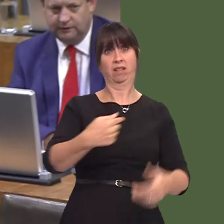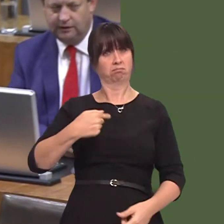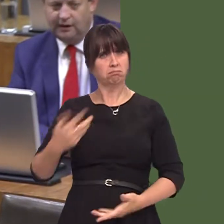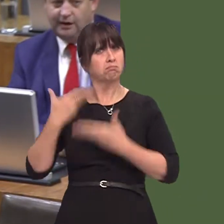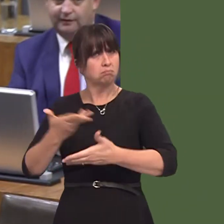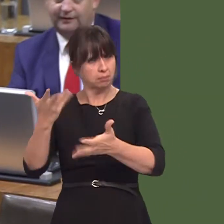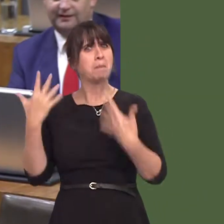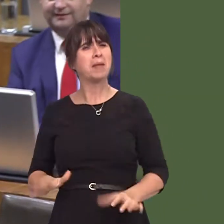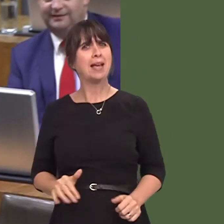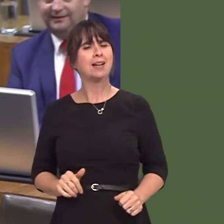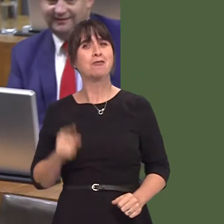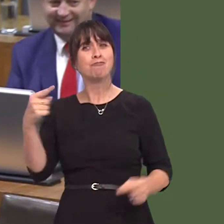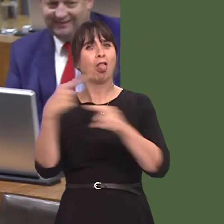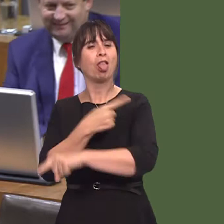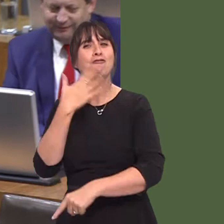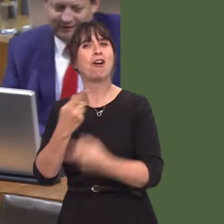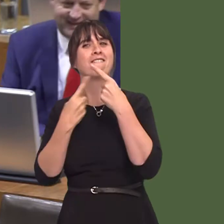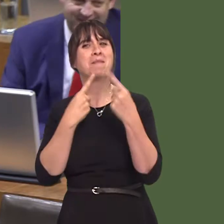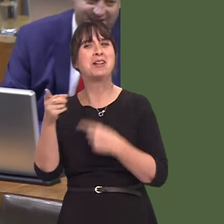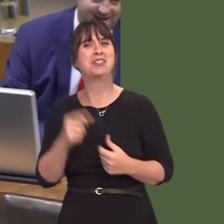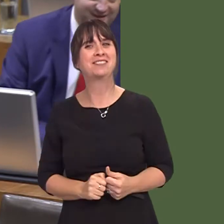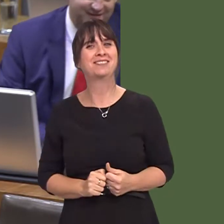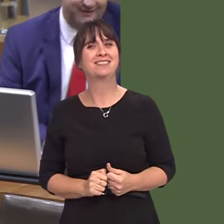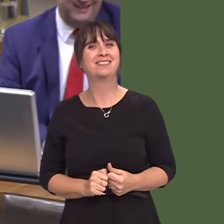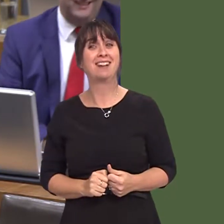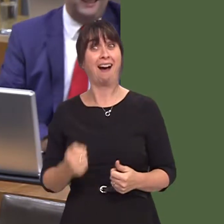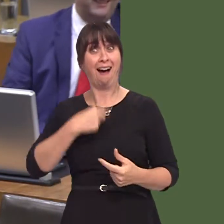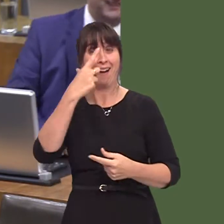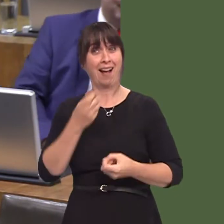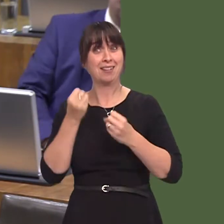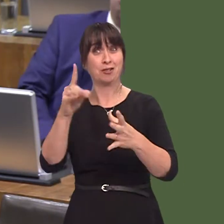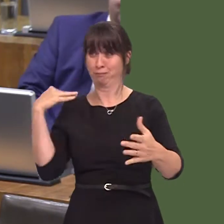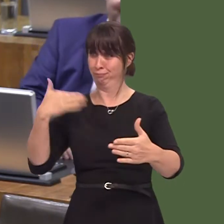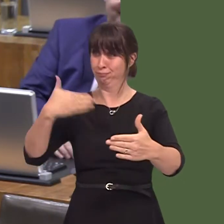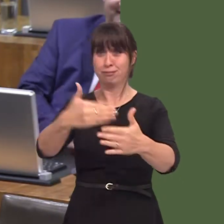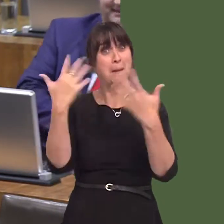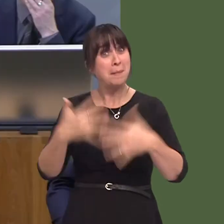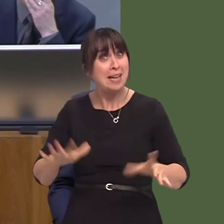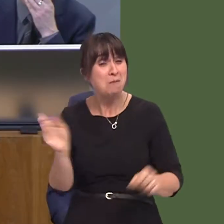Iíll give the Member a chronology of what weíve done in the meantime.